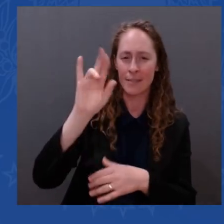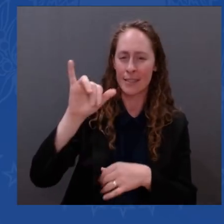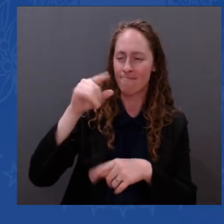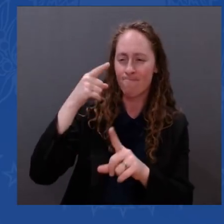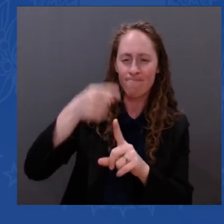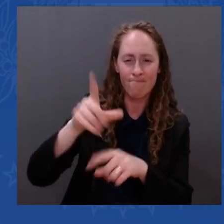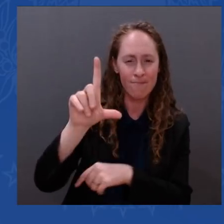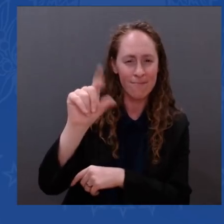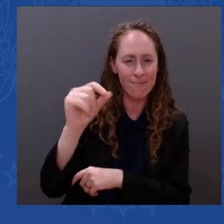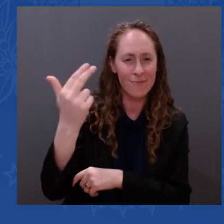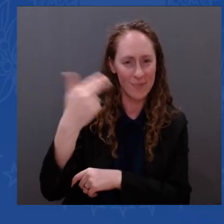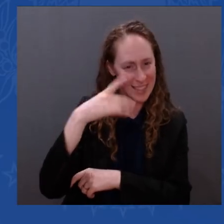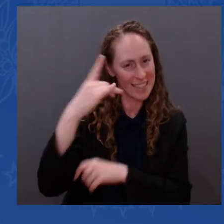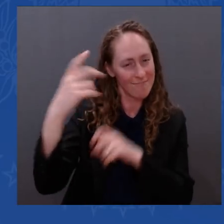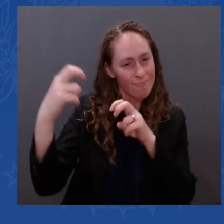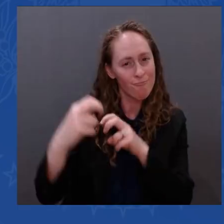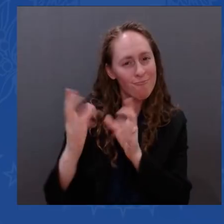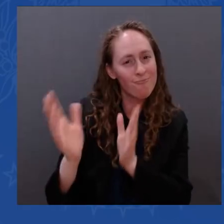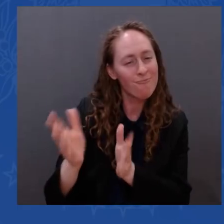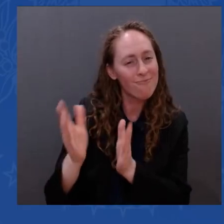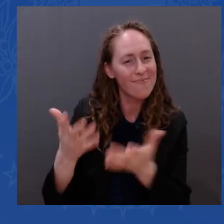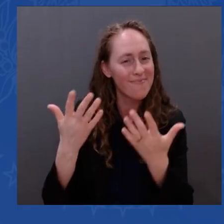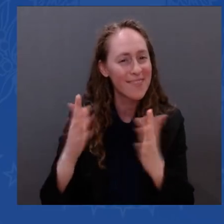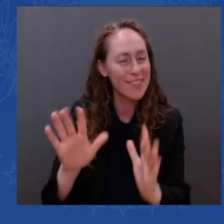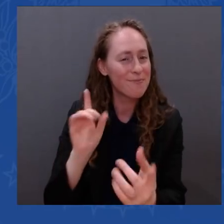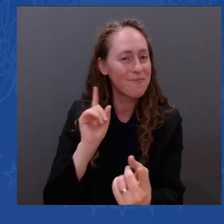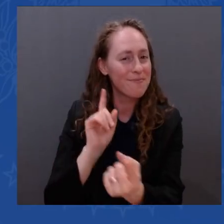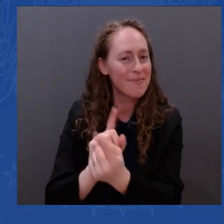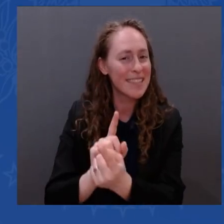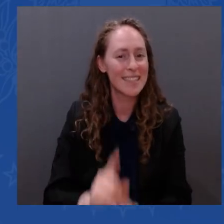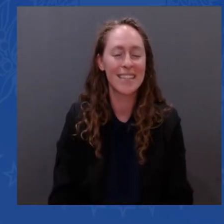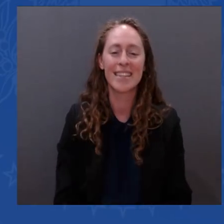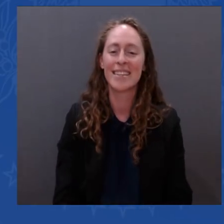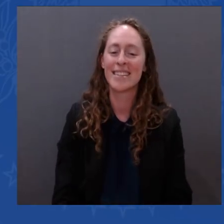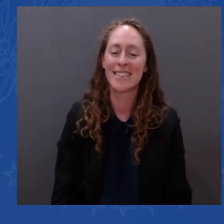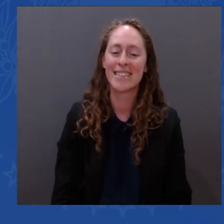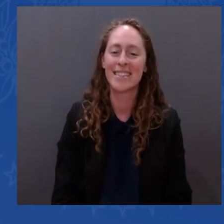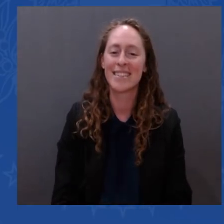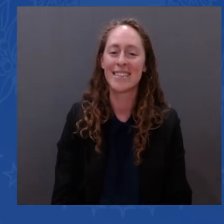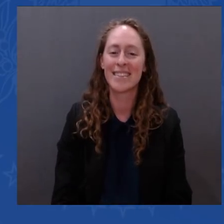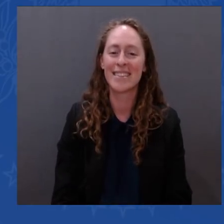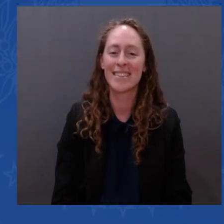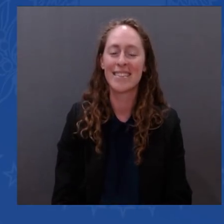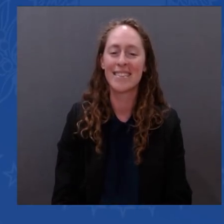I didn't have a lot more hair then either. It's great to be here to announce the more than